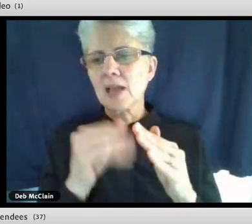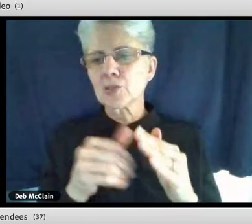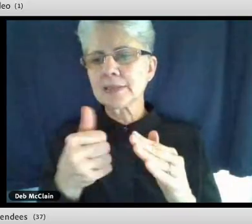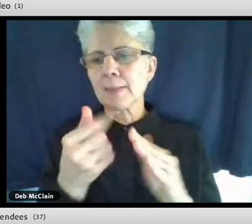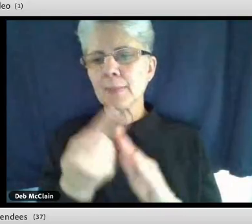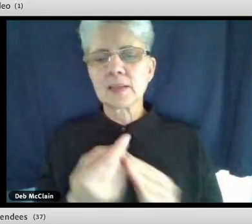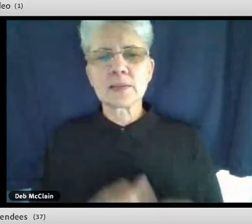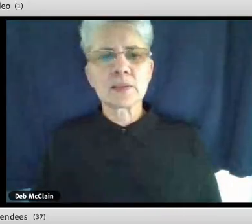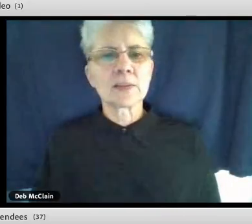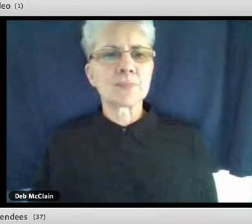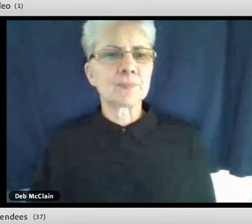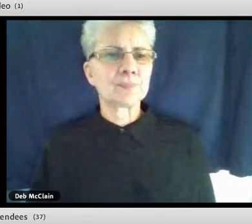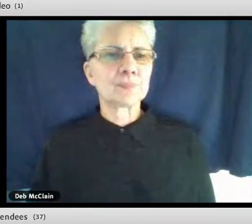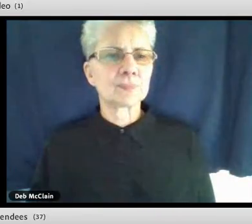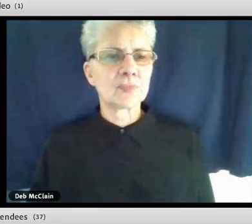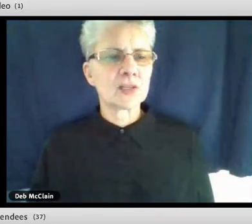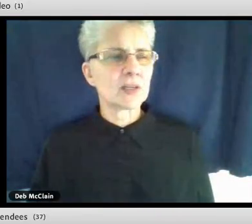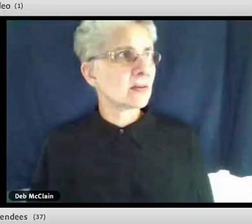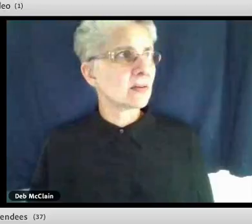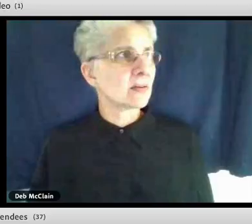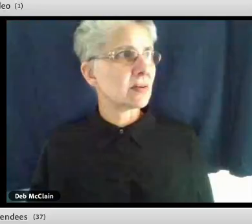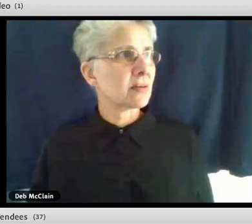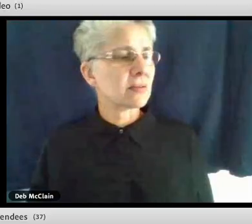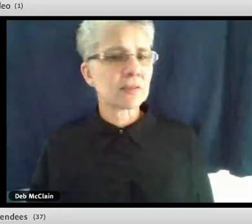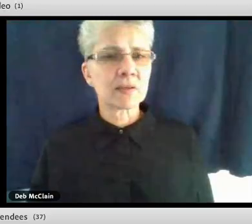I'm going to share my screen in probably under 10 minutes.